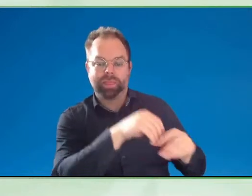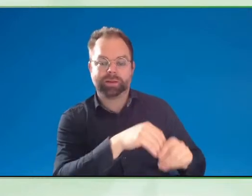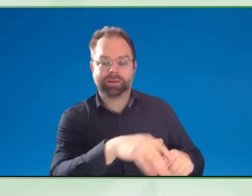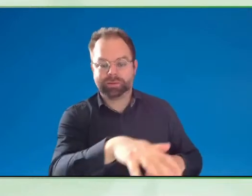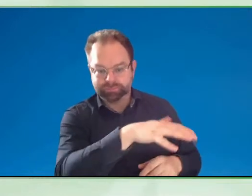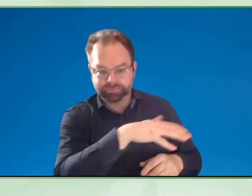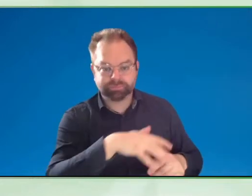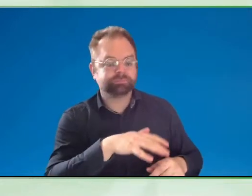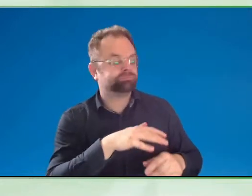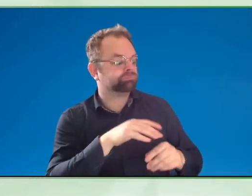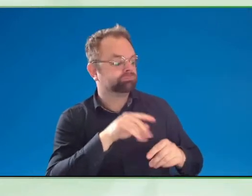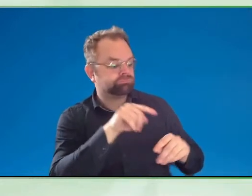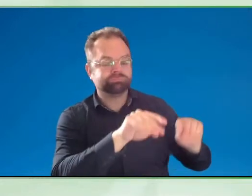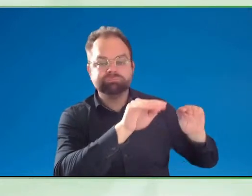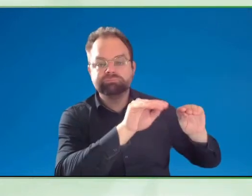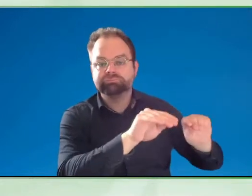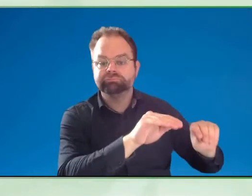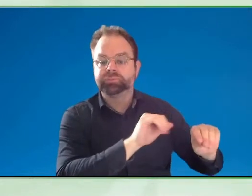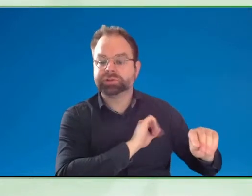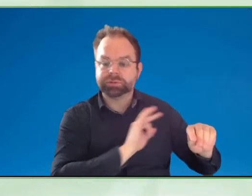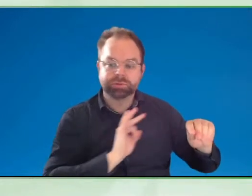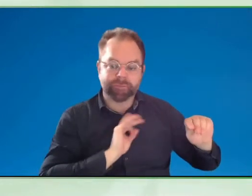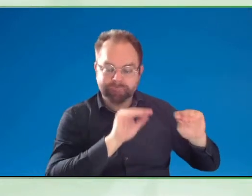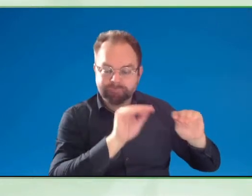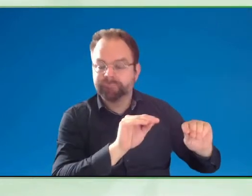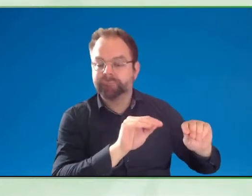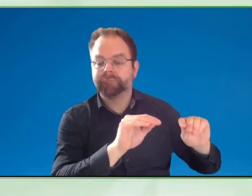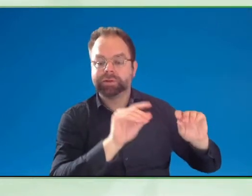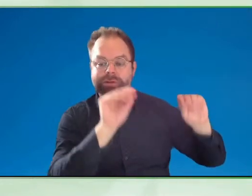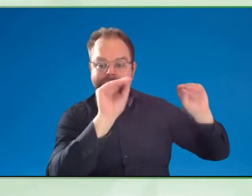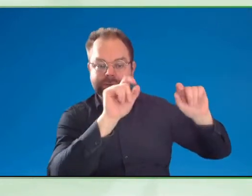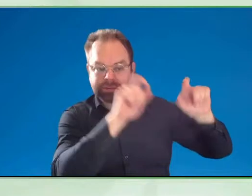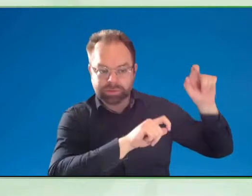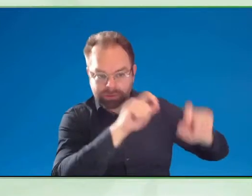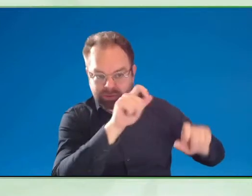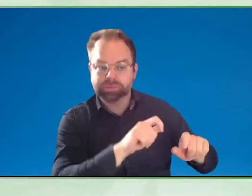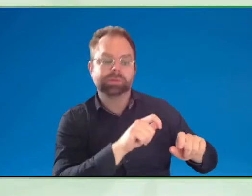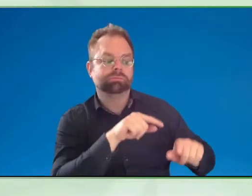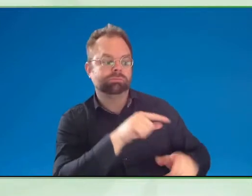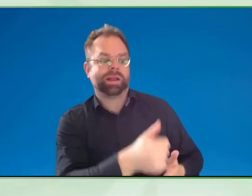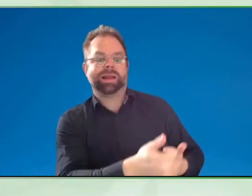We have three minutes left and at the end of my talks in my discussions with my current